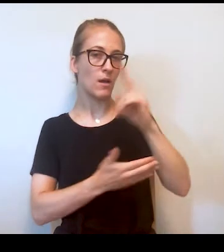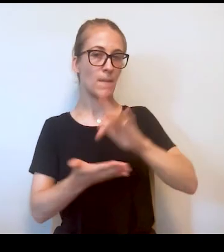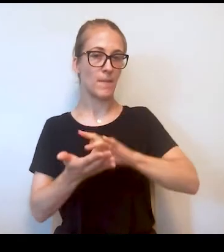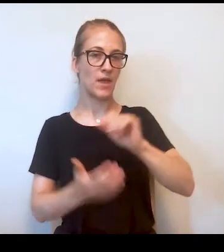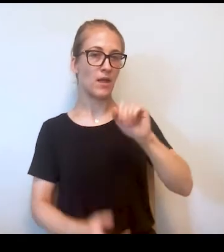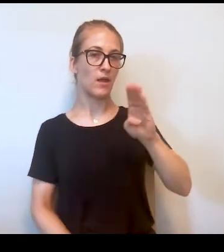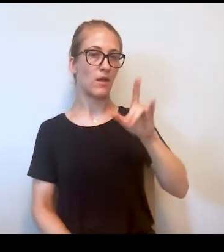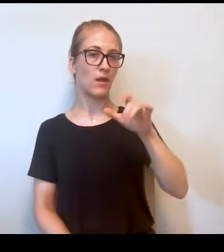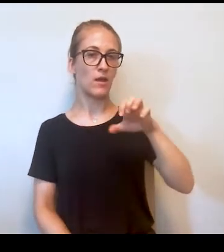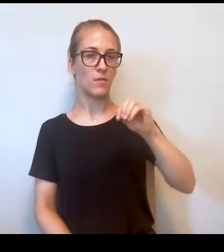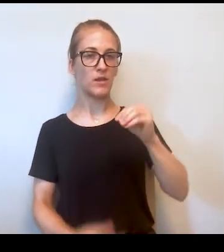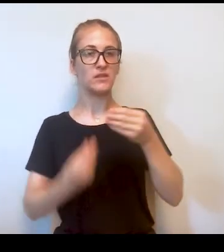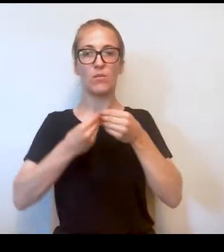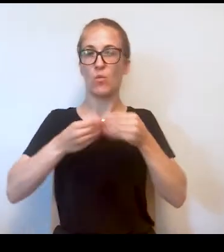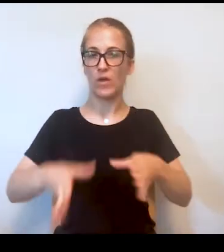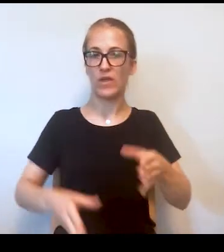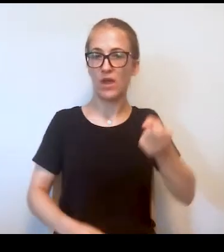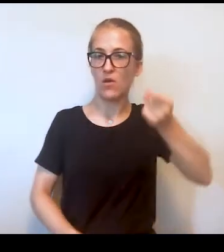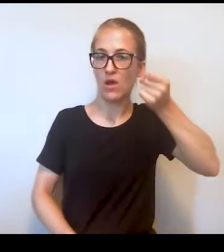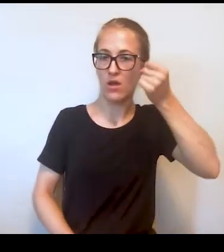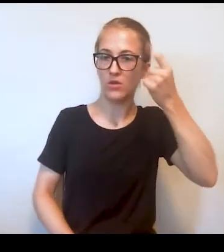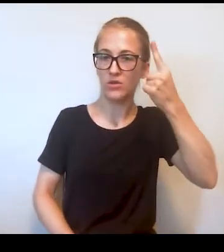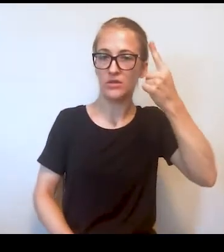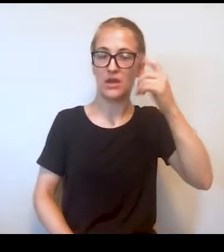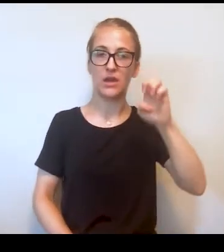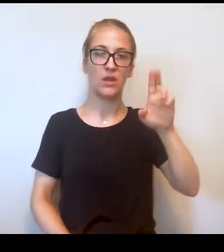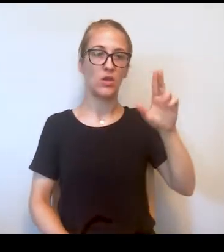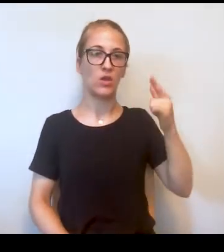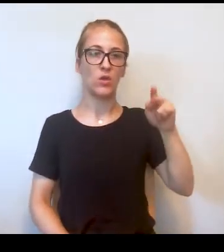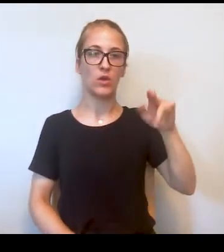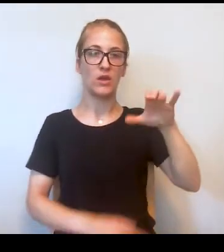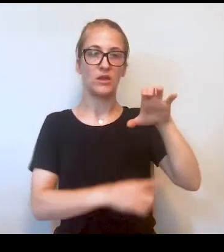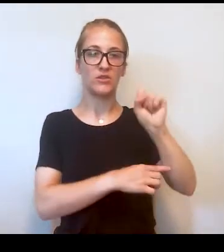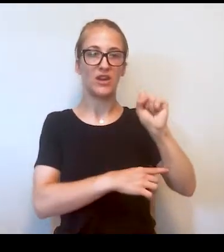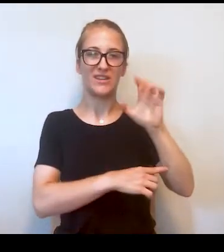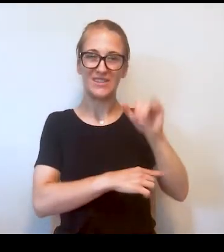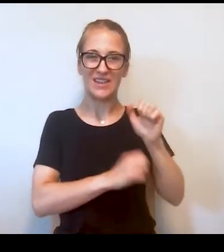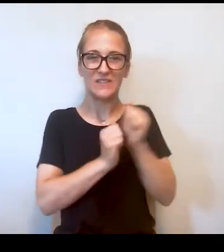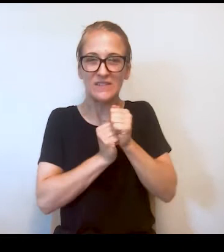without understanding that eugenics is the foundation of modern medicine.